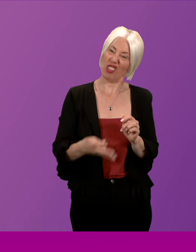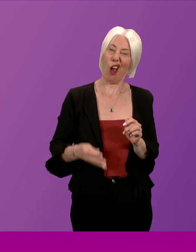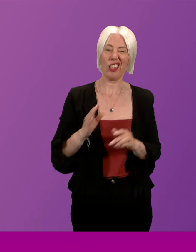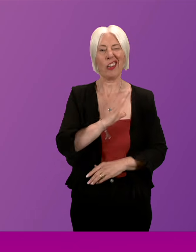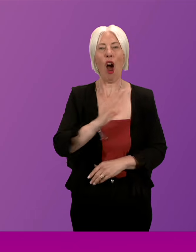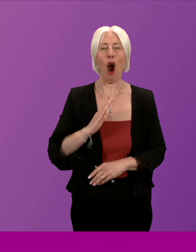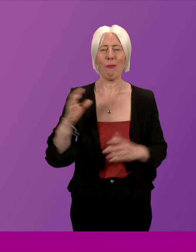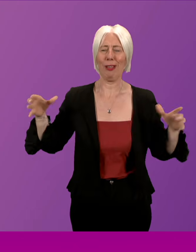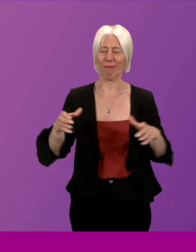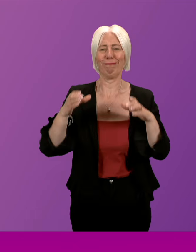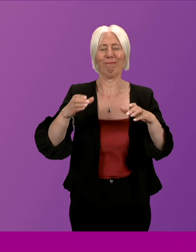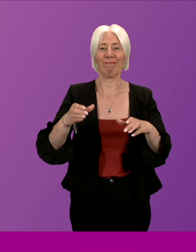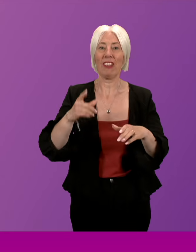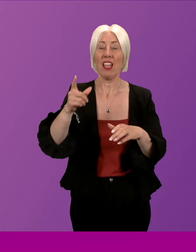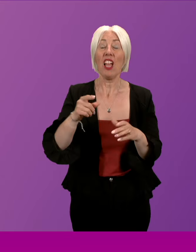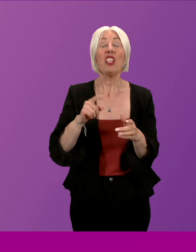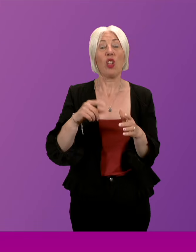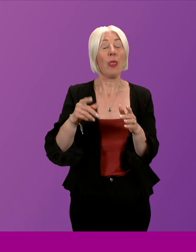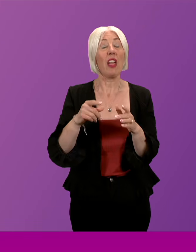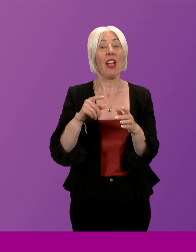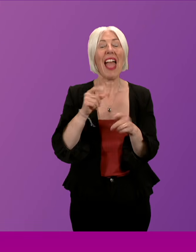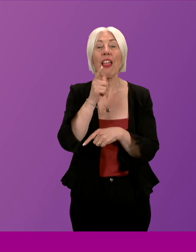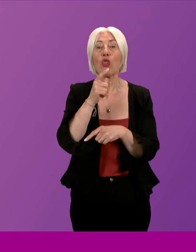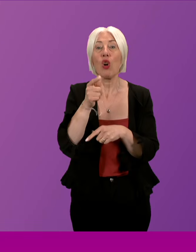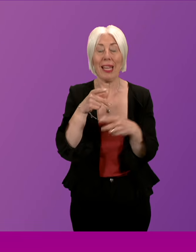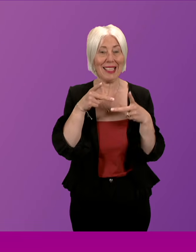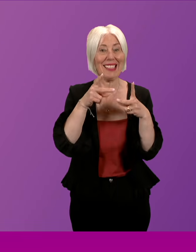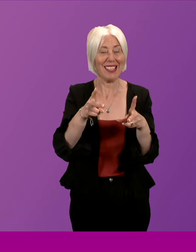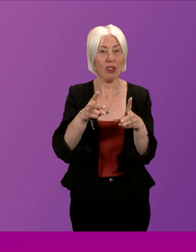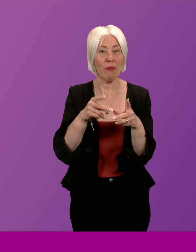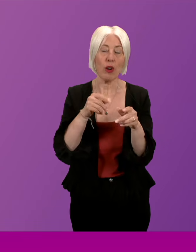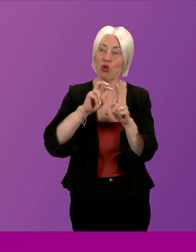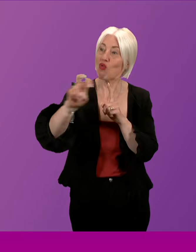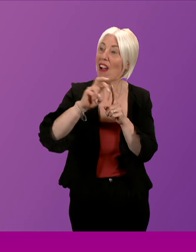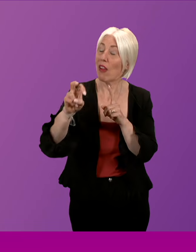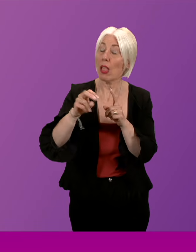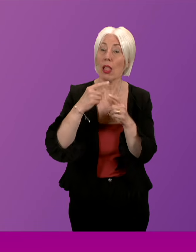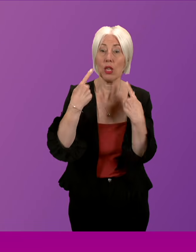had their electronic system for travel authorization—ESTA—revoked by the United States